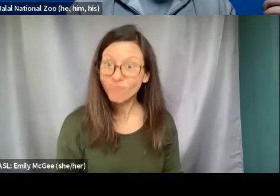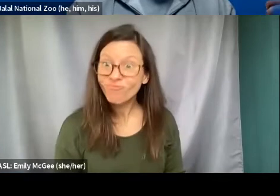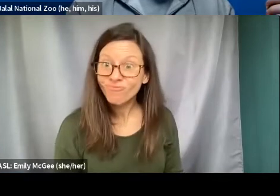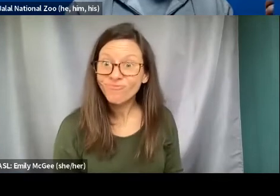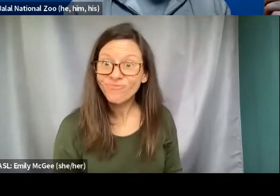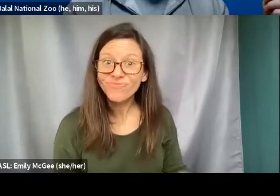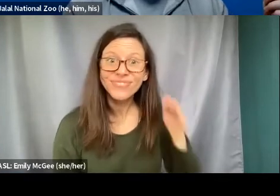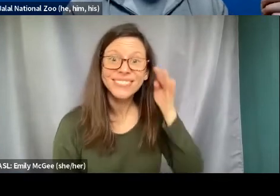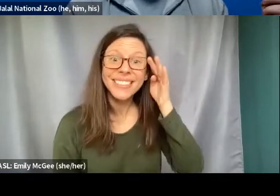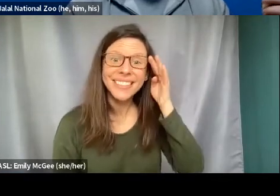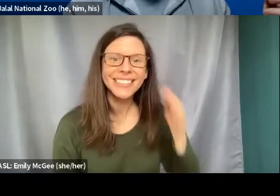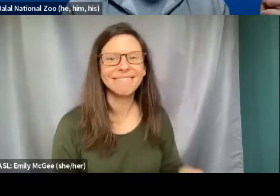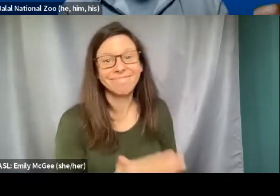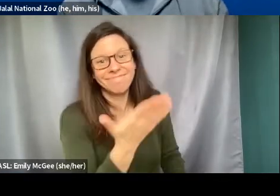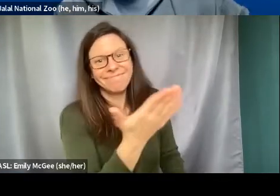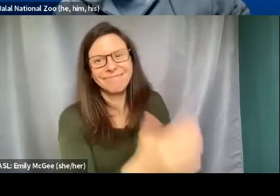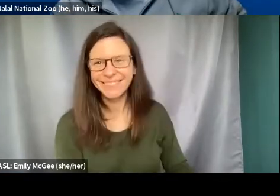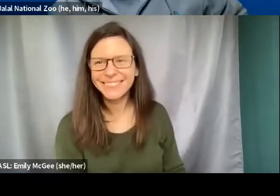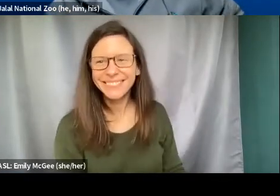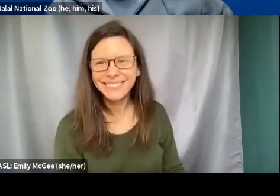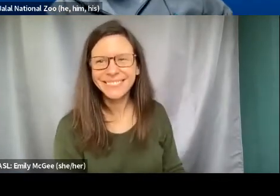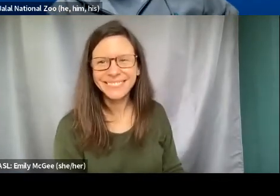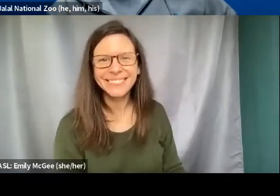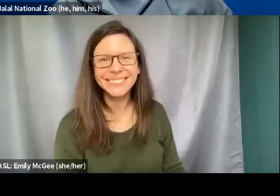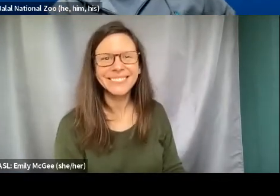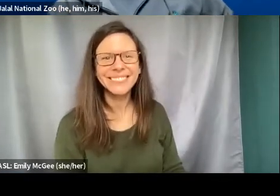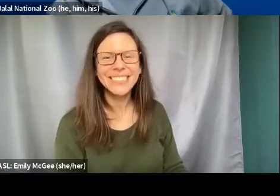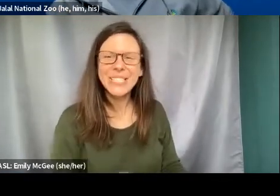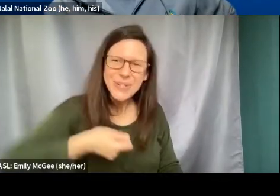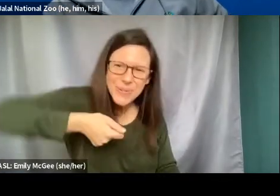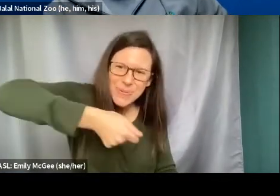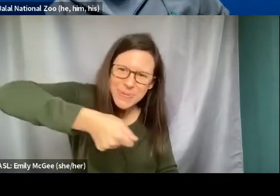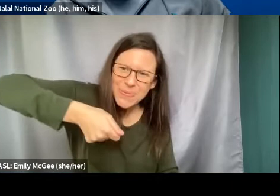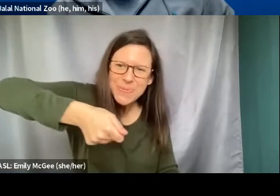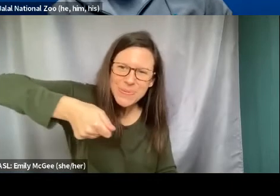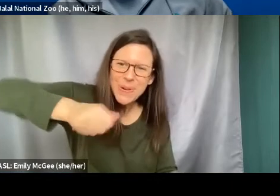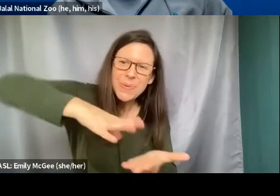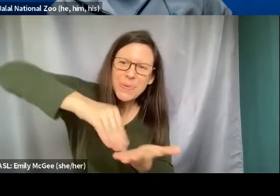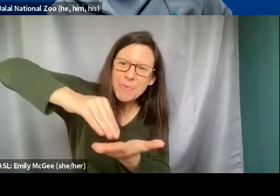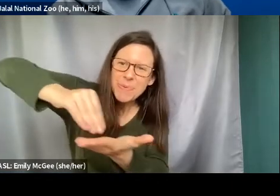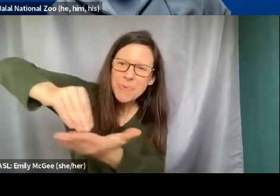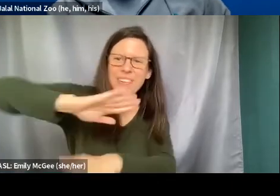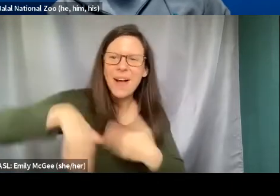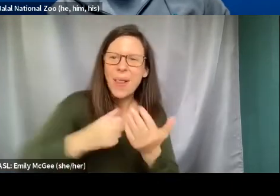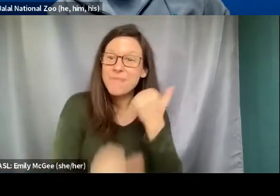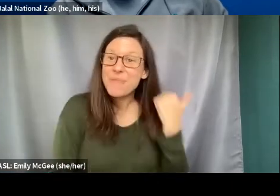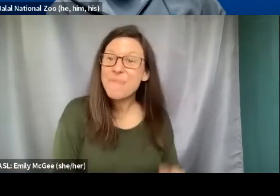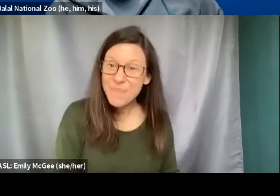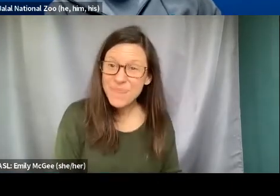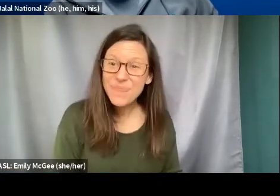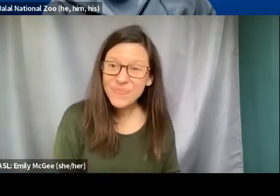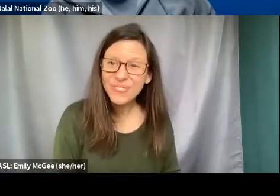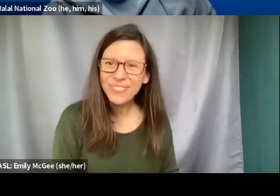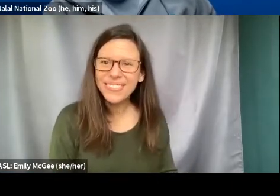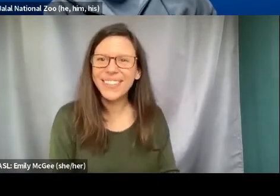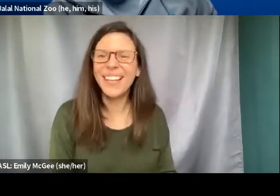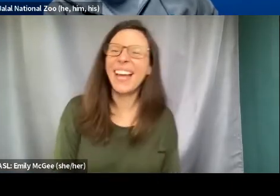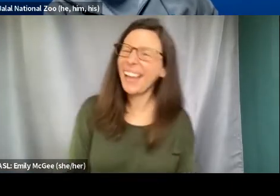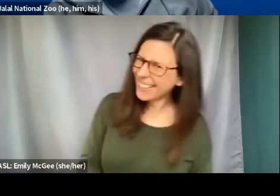Yeah being in there cleaning uh, getting all the poop out. >>Shellie: That's really... Yeah, absolutely! This is probably